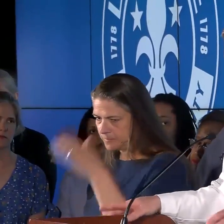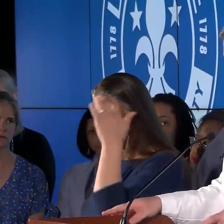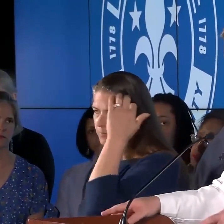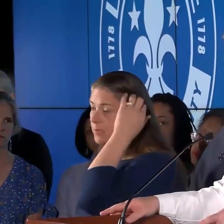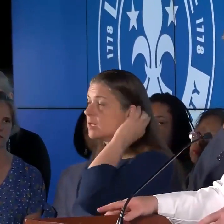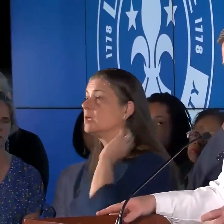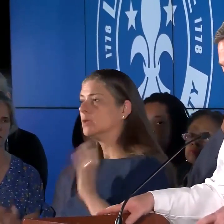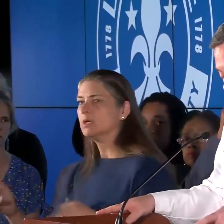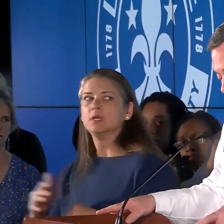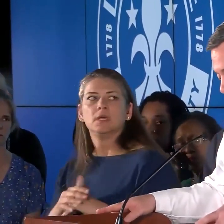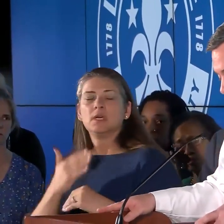Well, thank you very much for that.